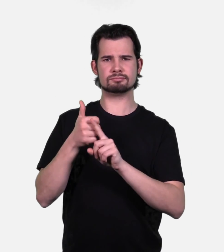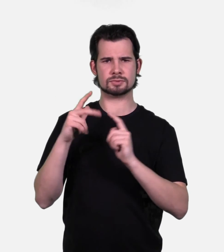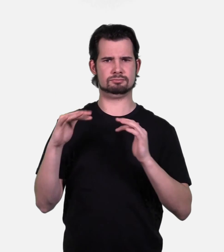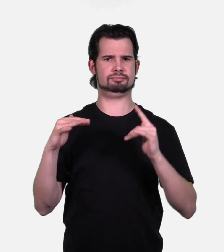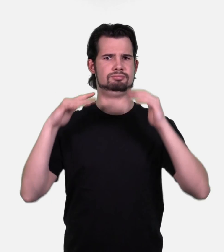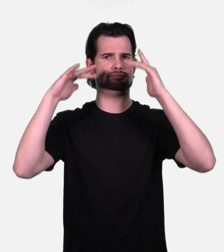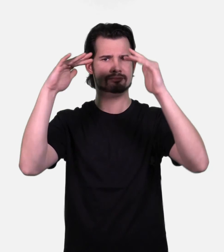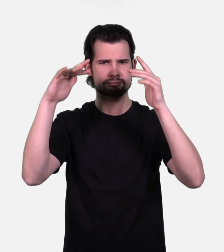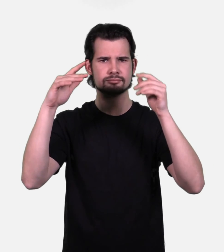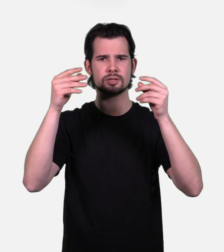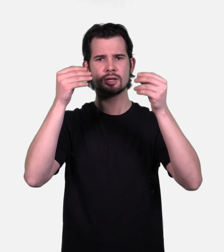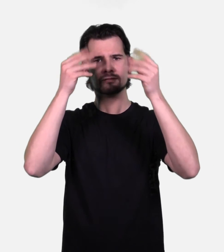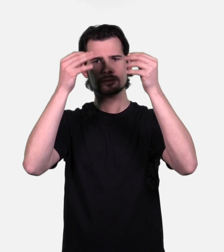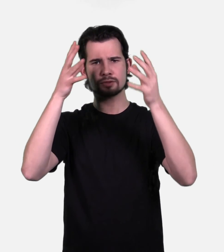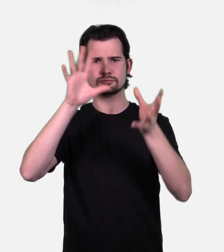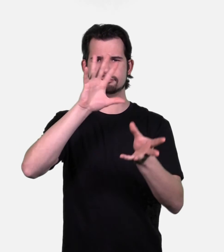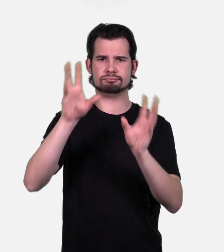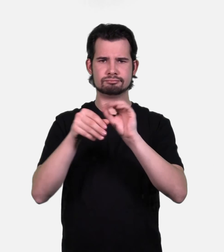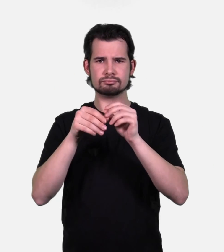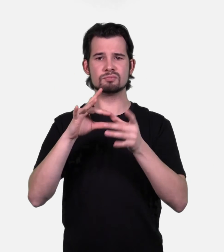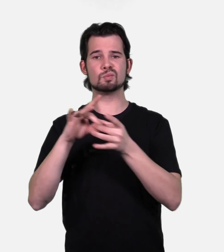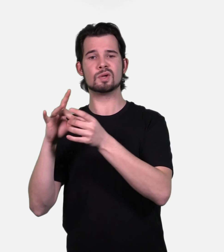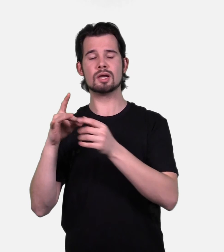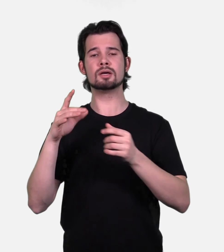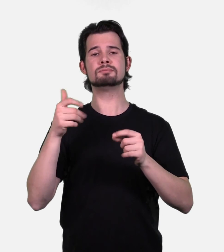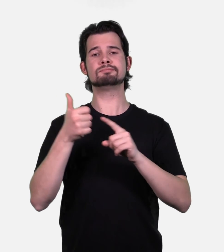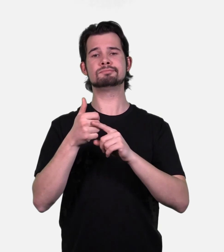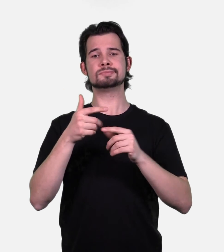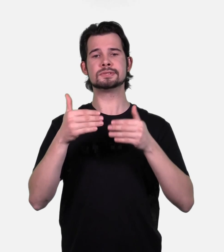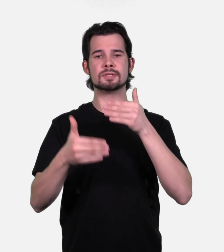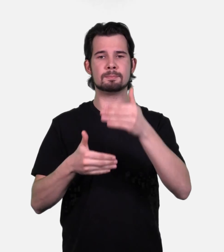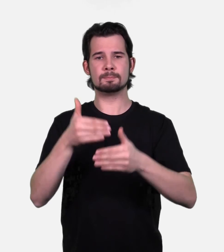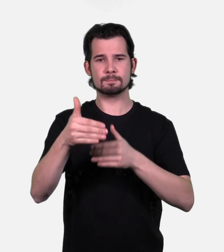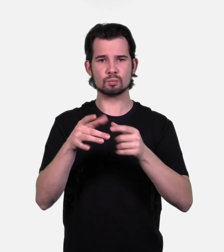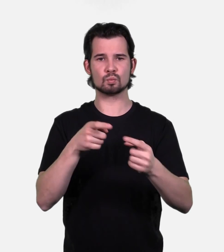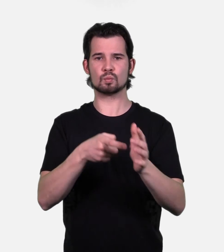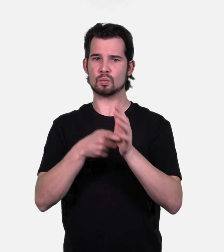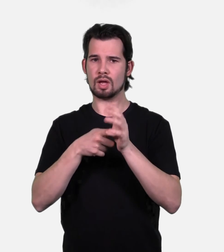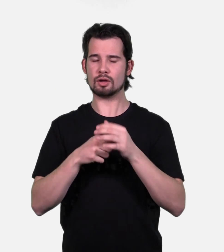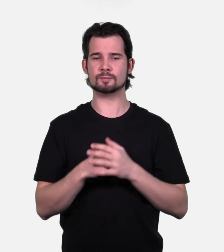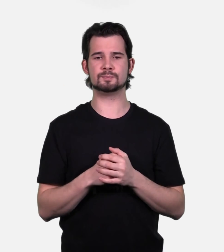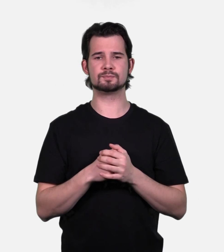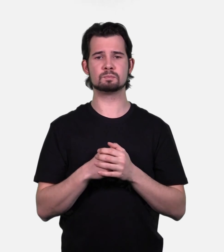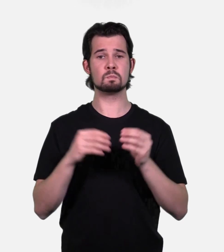www.otc-cta.gc.ca